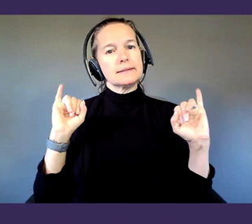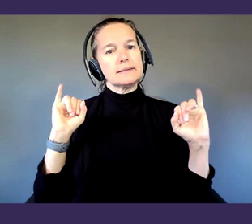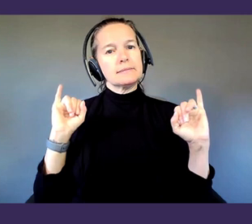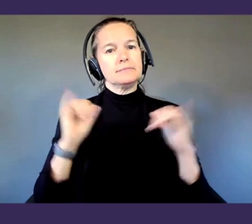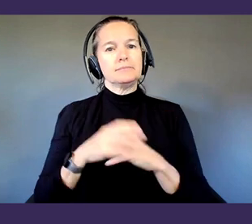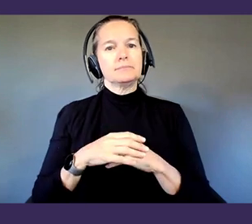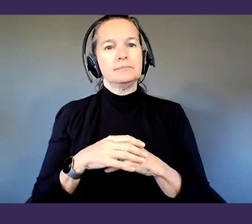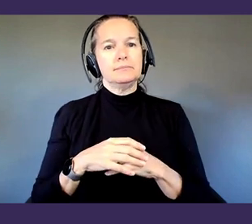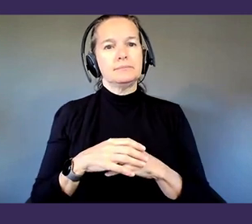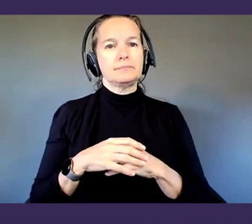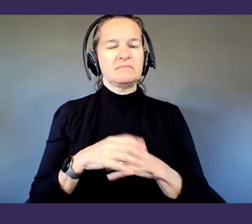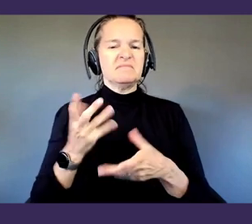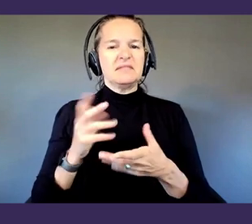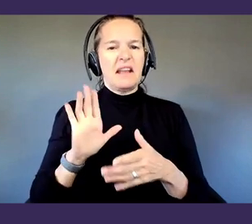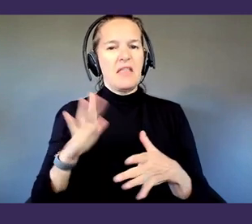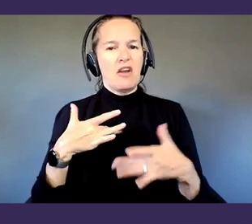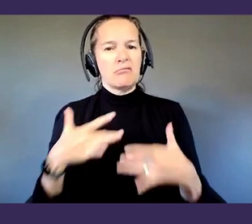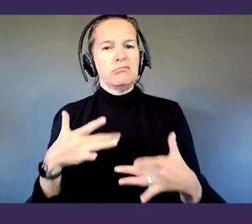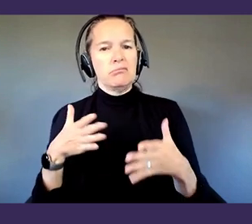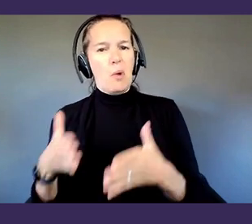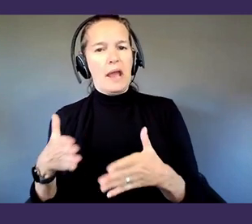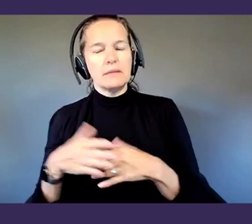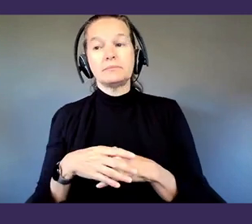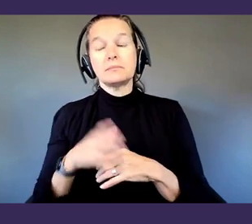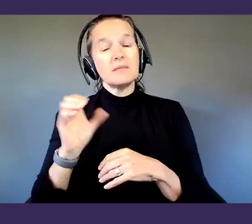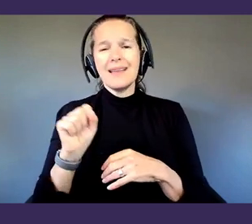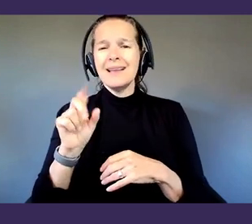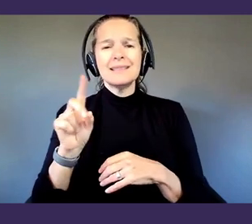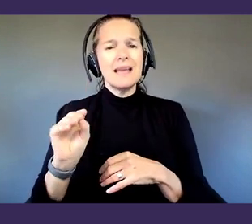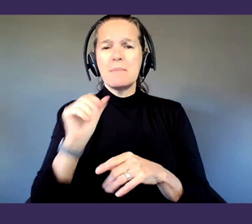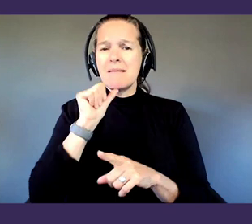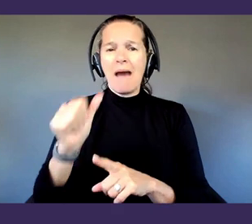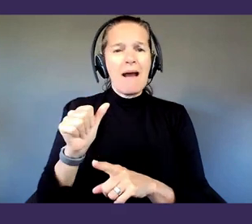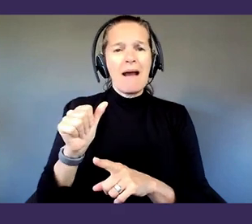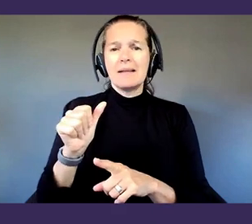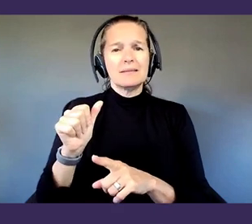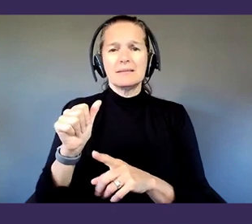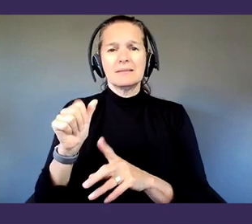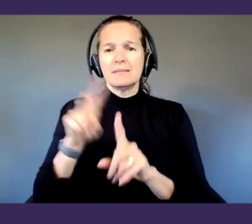And while SDM is not for everyone, it is truly a great alternative to guardianship, right?